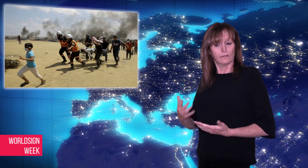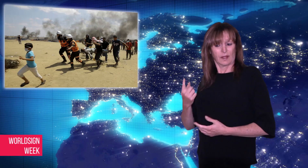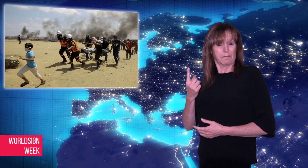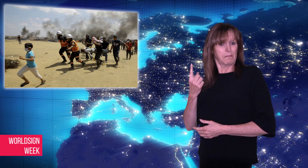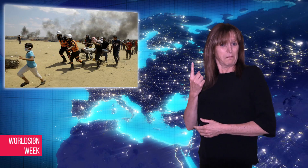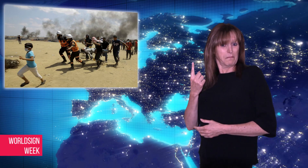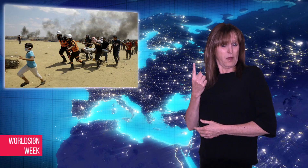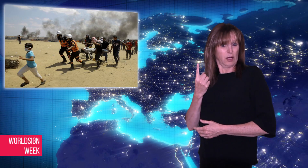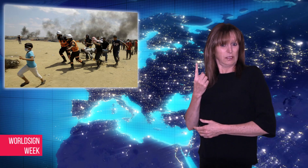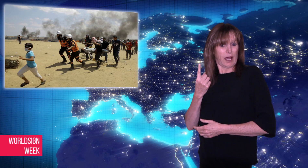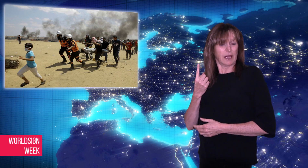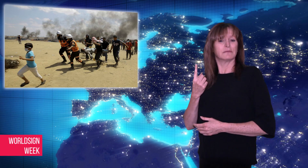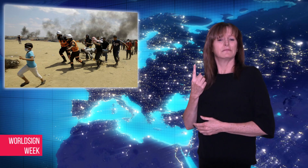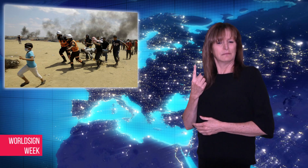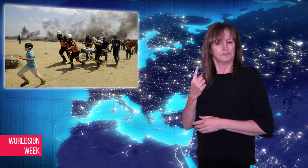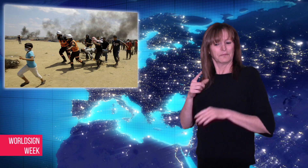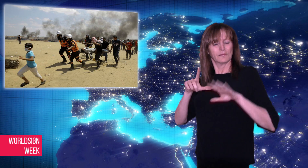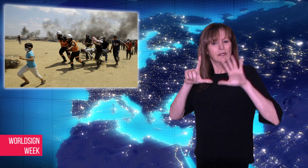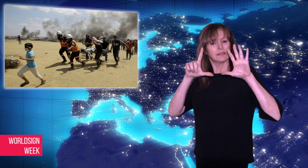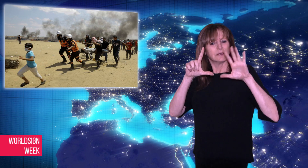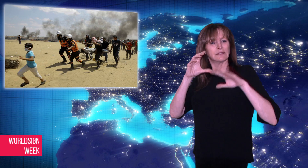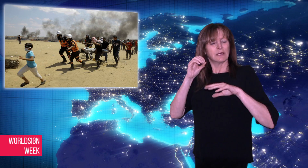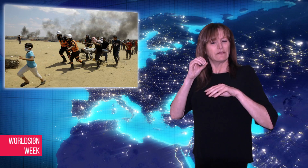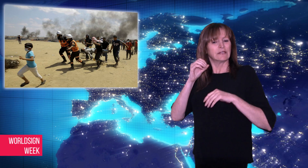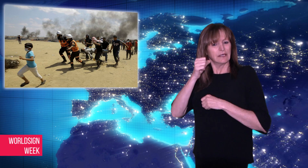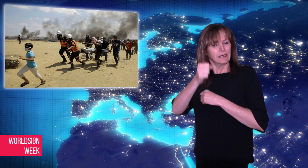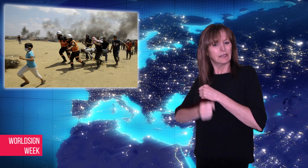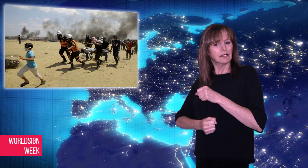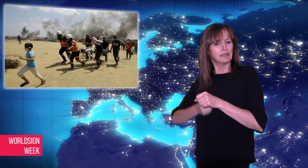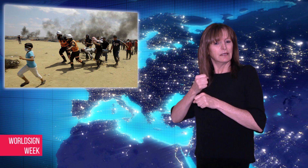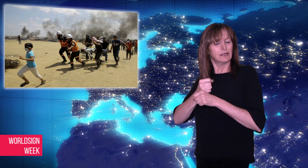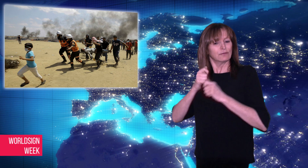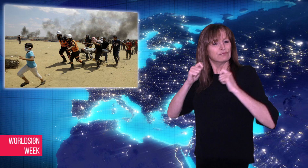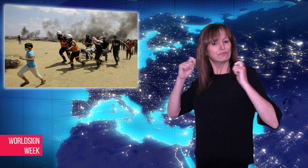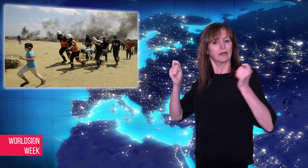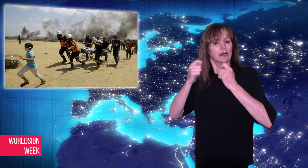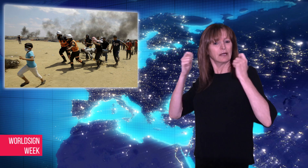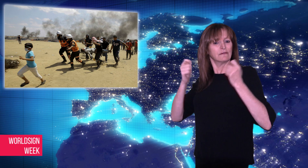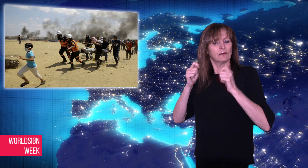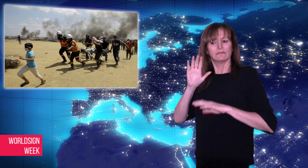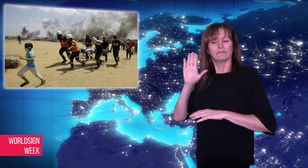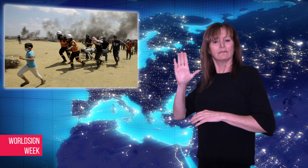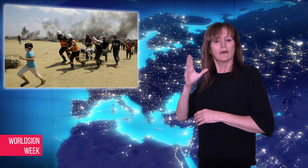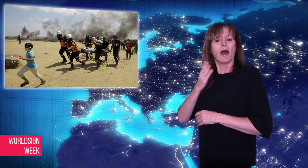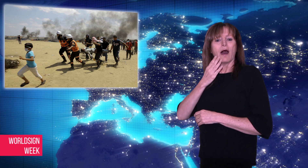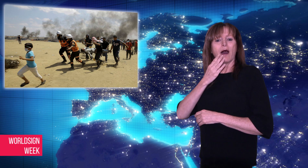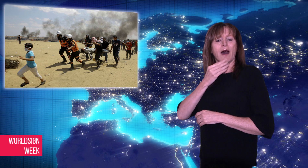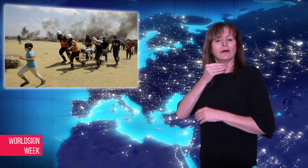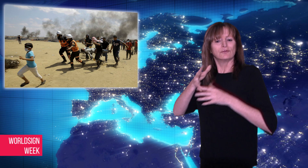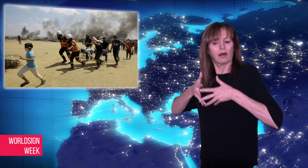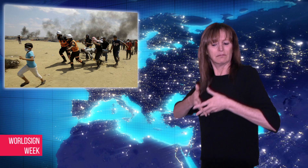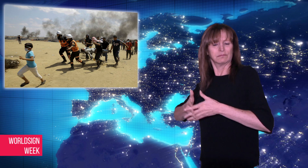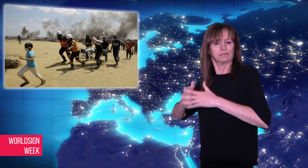Monday marked the 70th anniversary of the Israel’s founding and on this